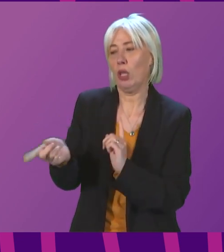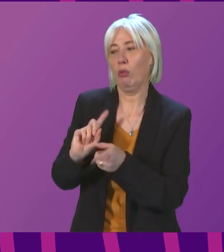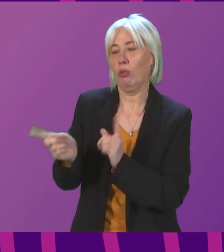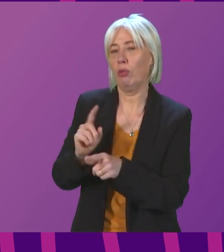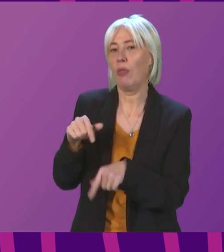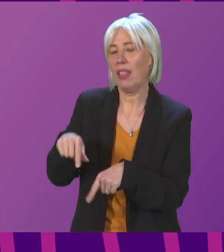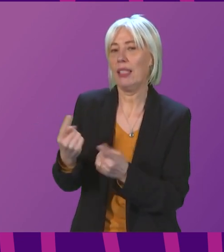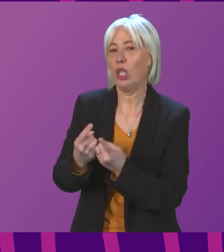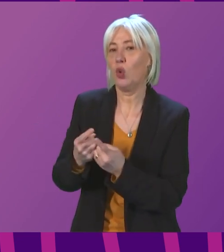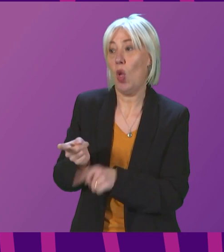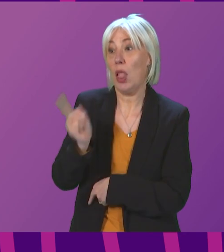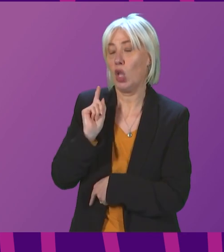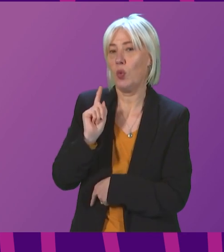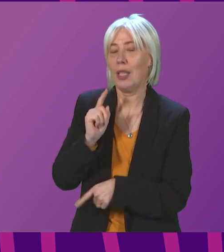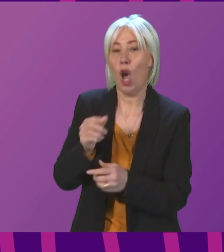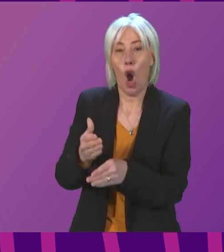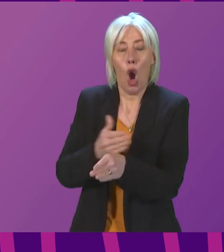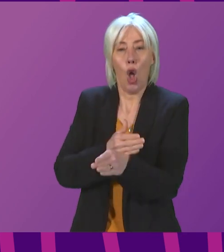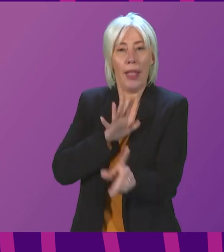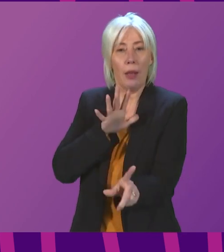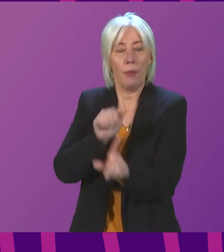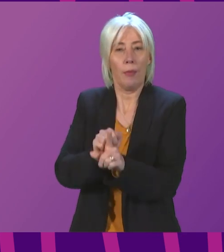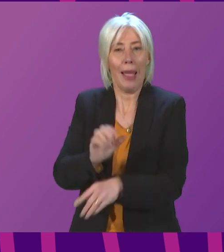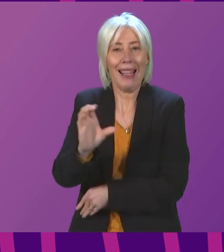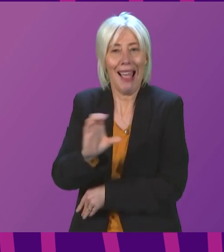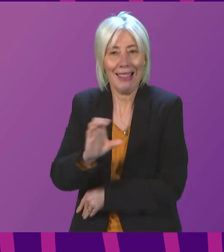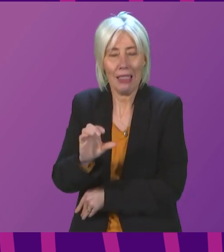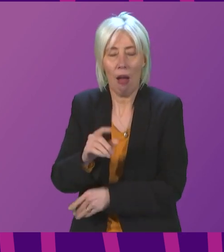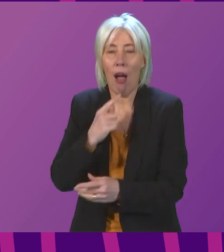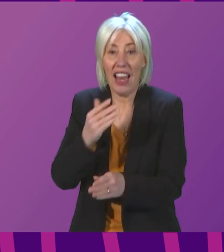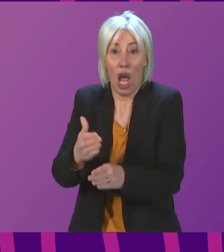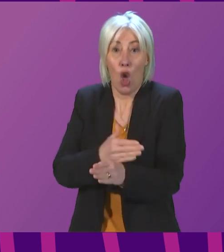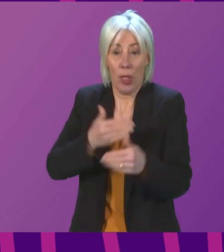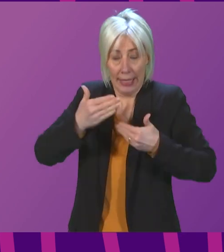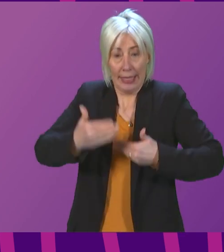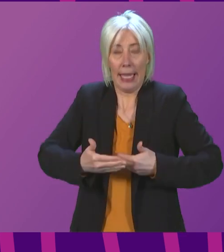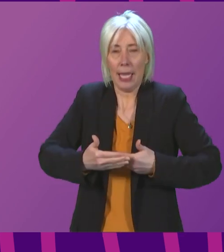last week. Early diagnosis of cancer, and the earliest possible staging of cancer, is vital.